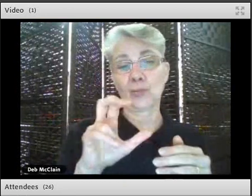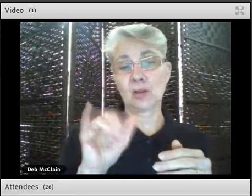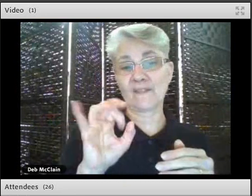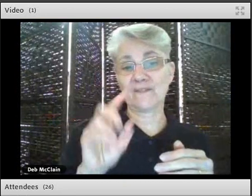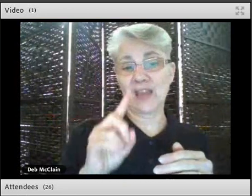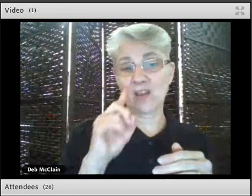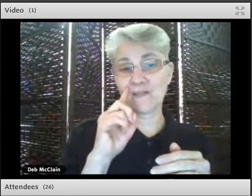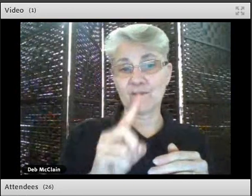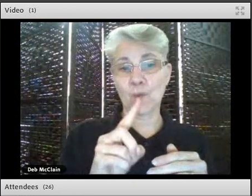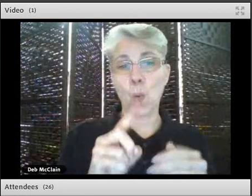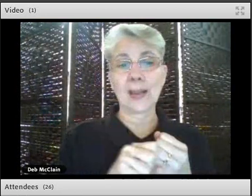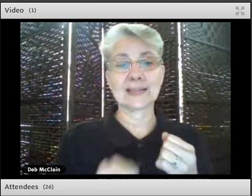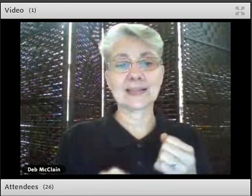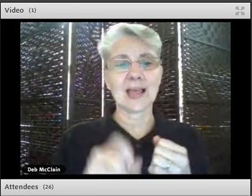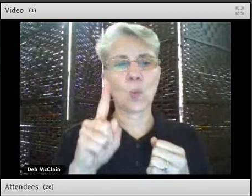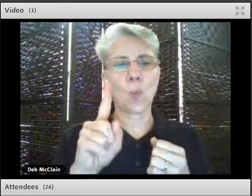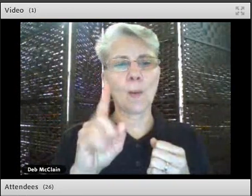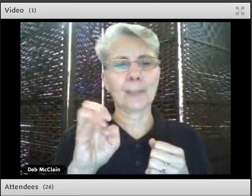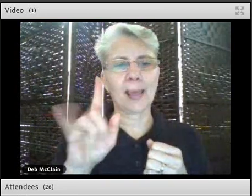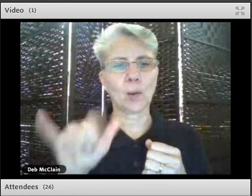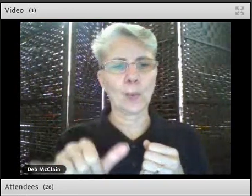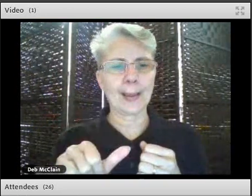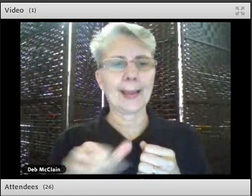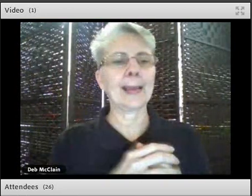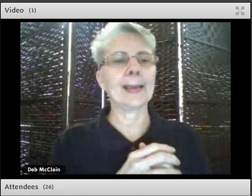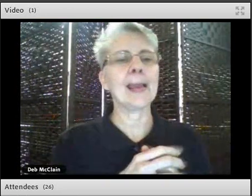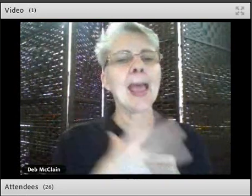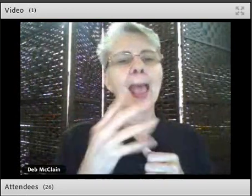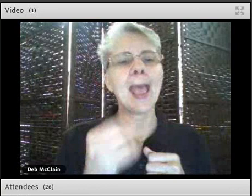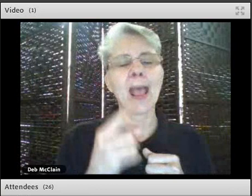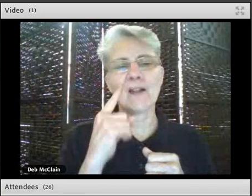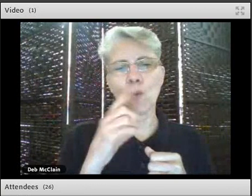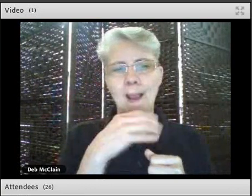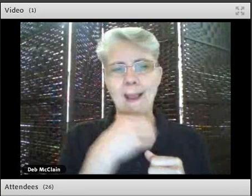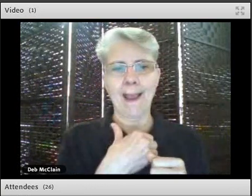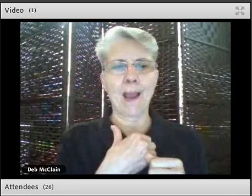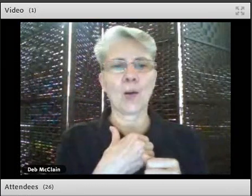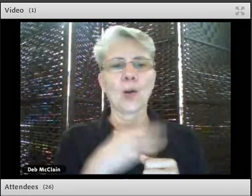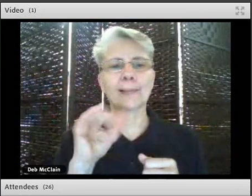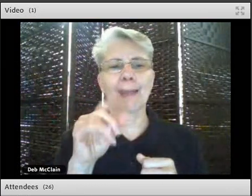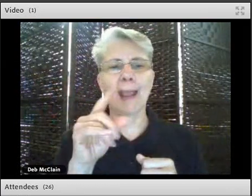And then you can see the sound and digital file characteristics